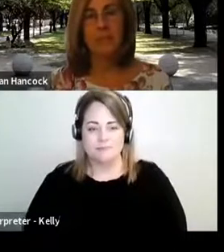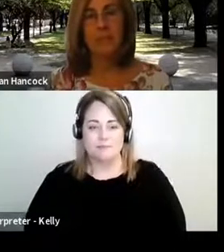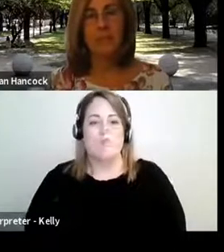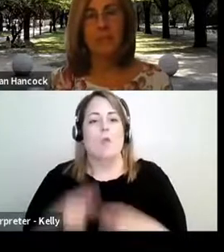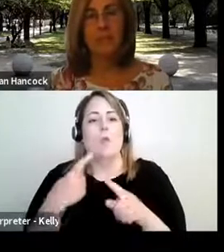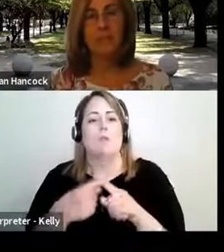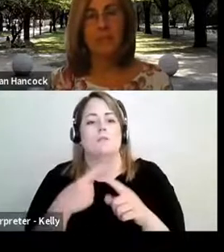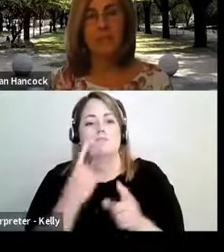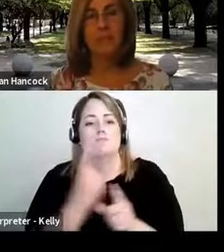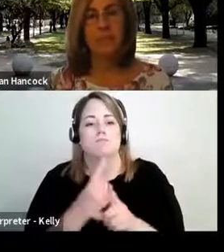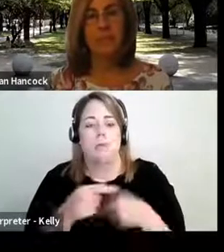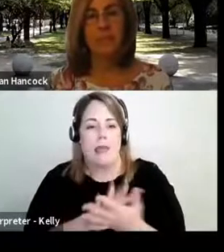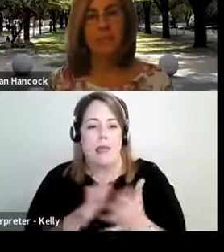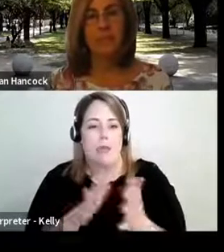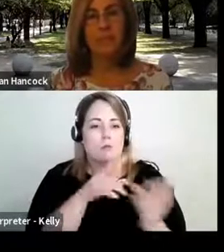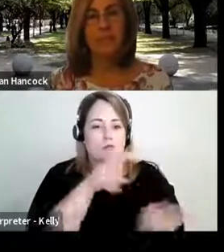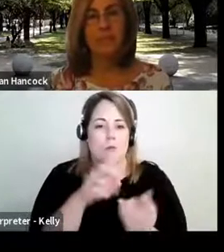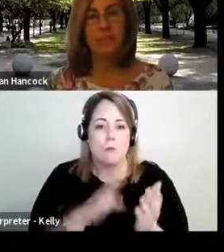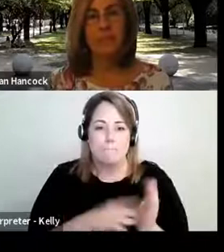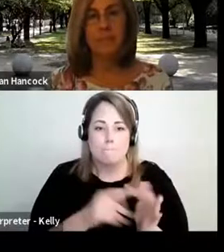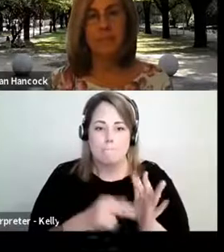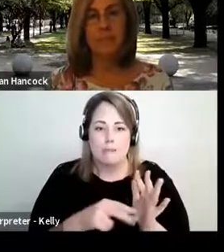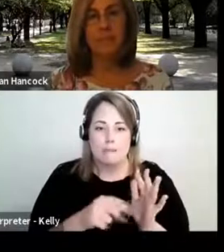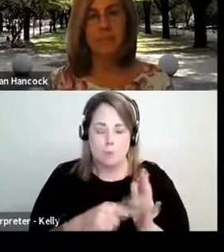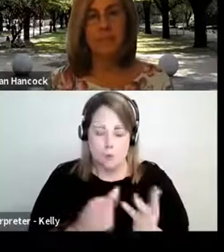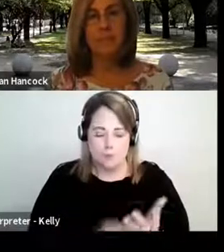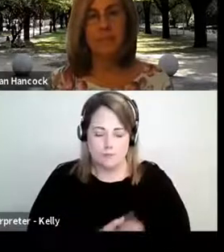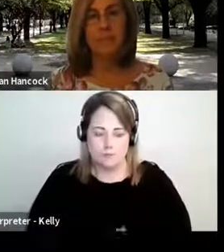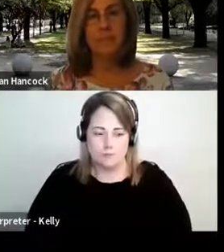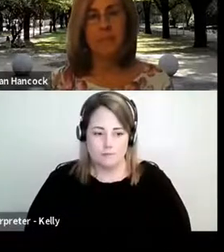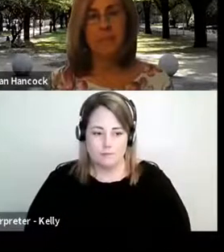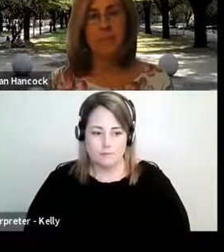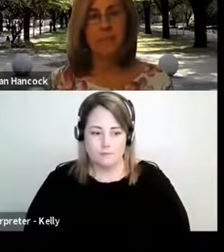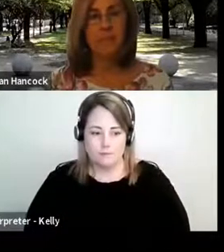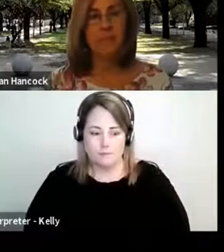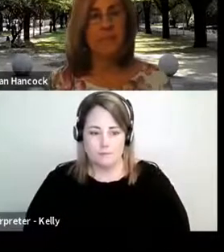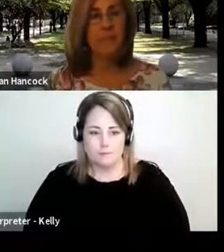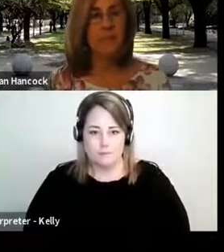and then go on to mentees. So we recruit our mentors through our jobs on campus